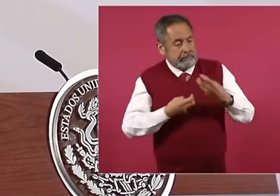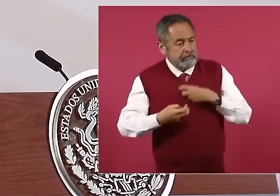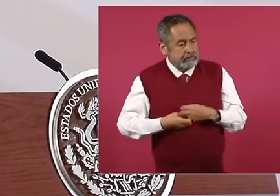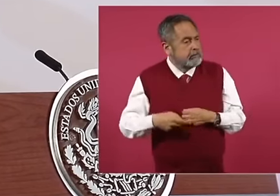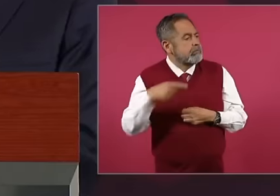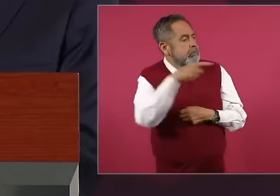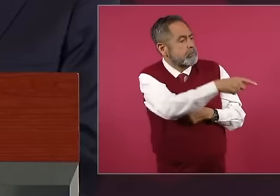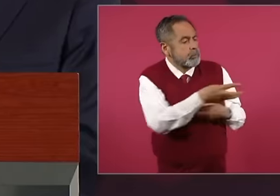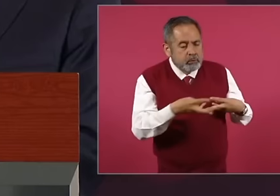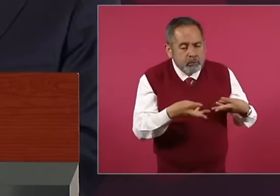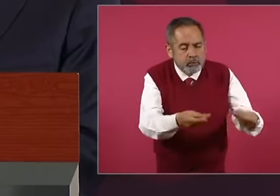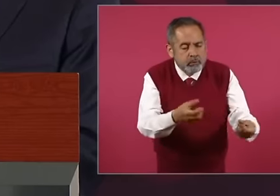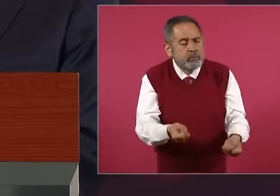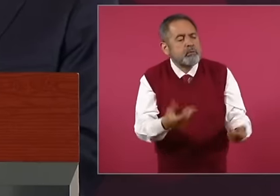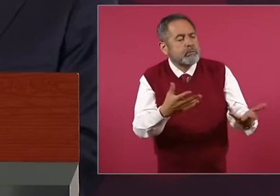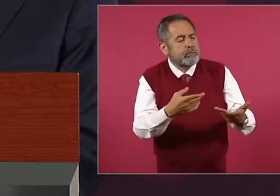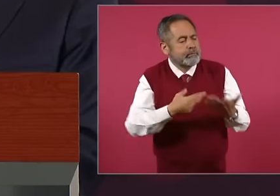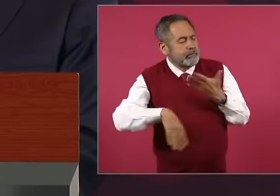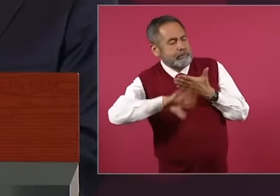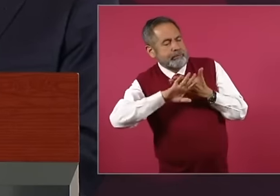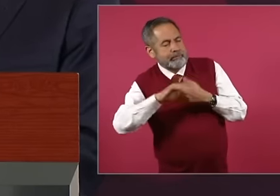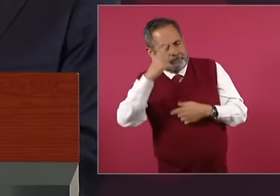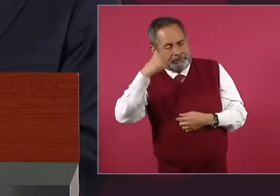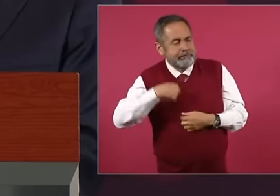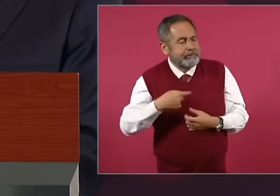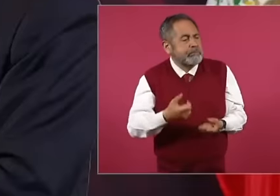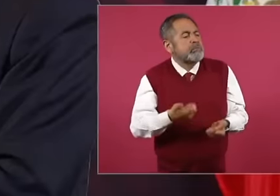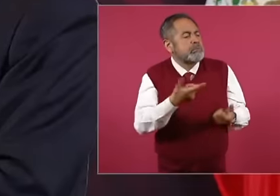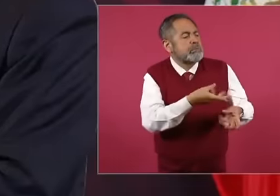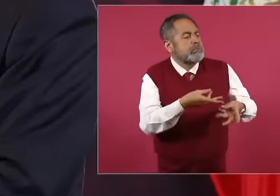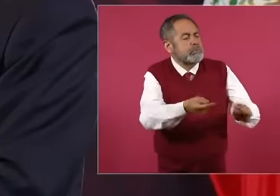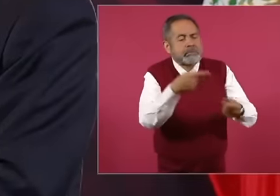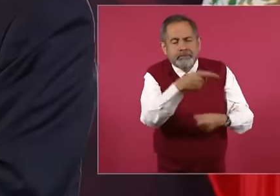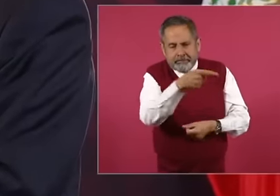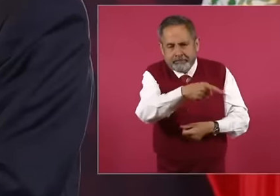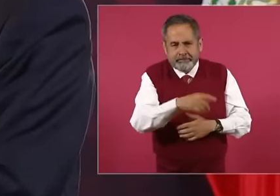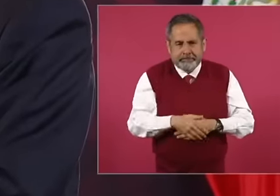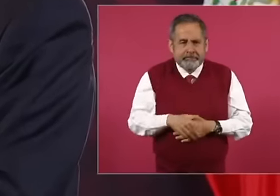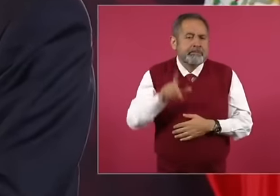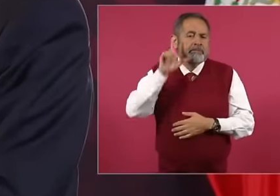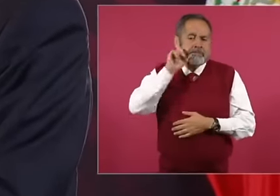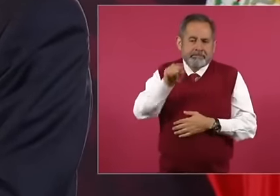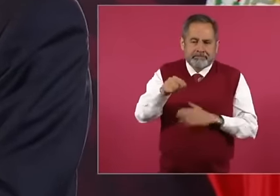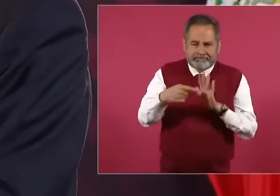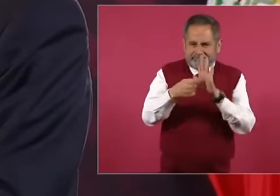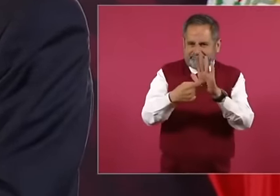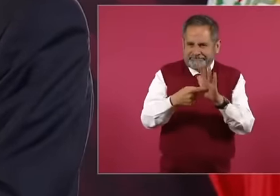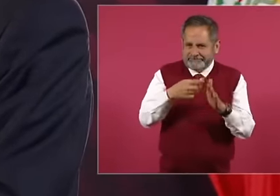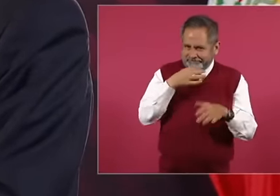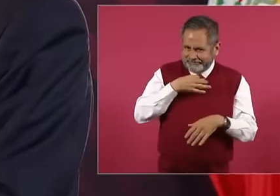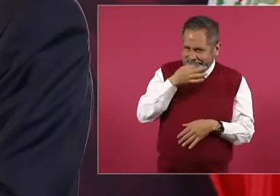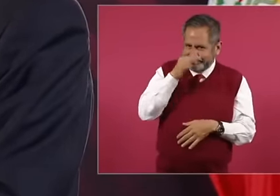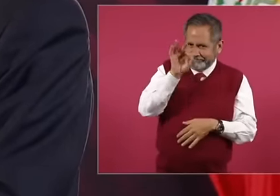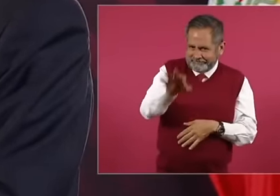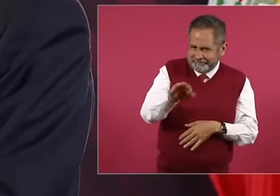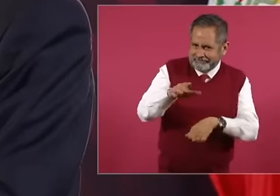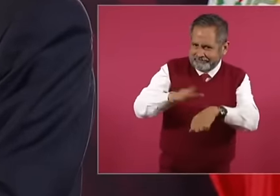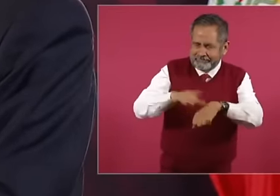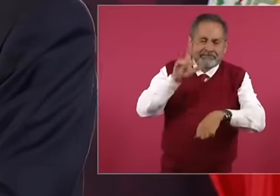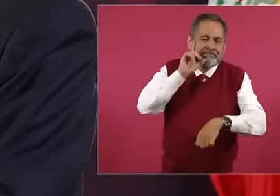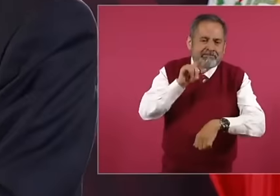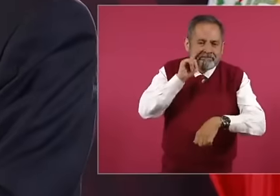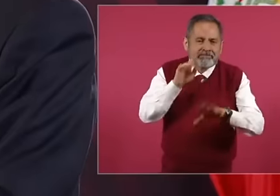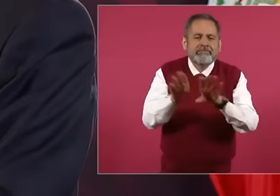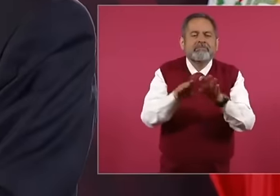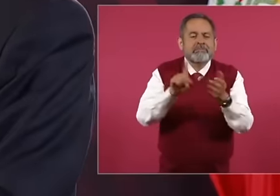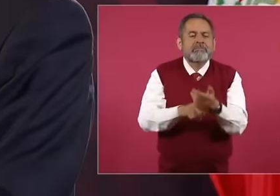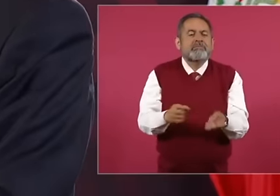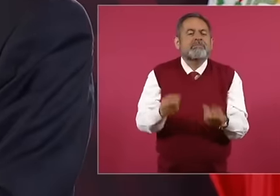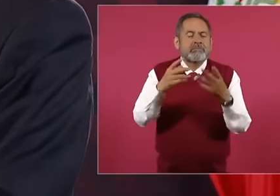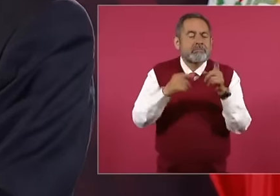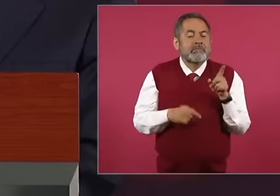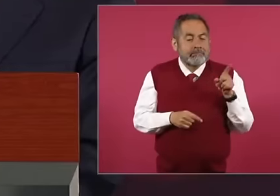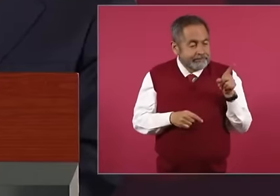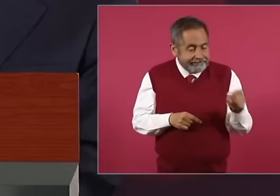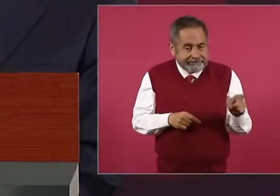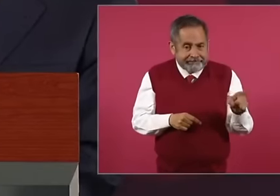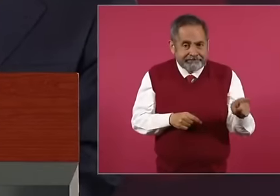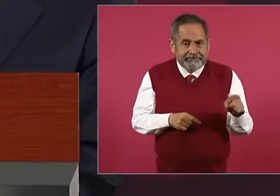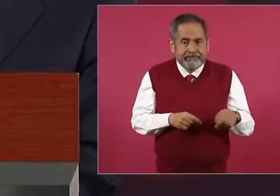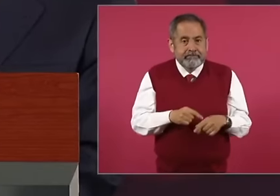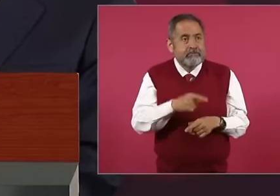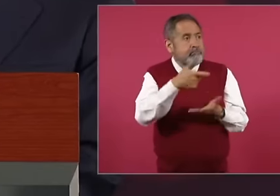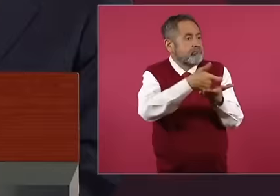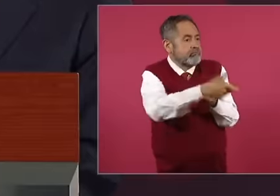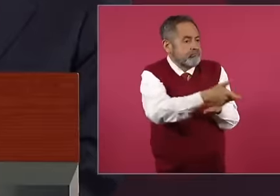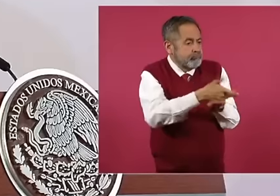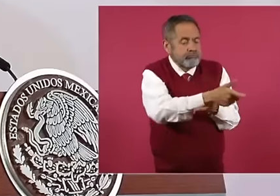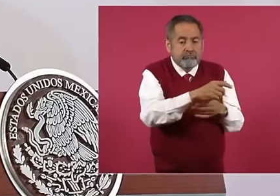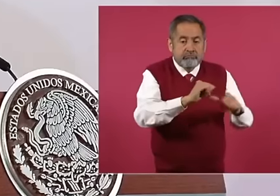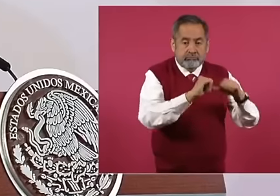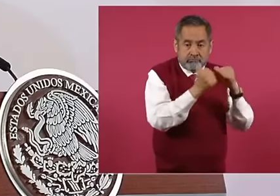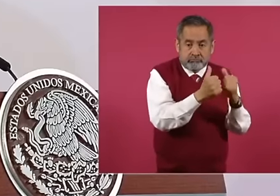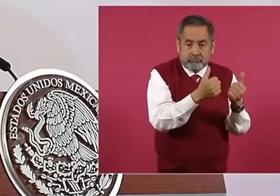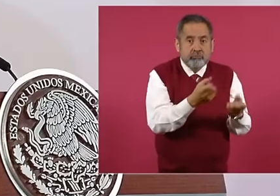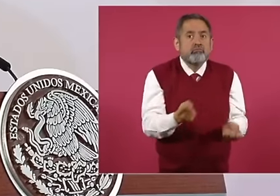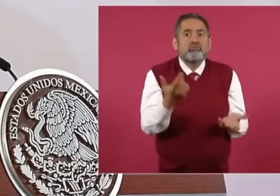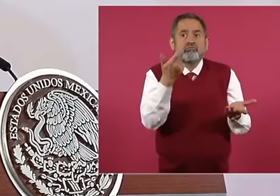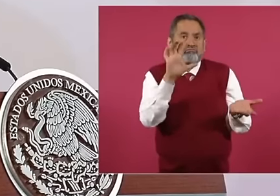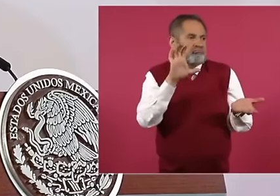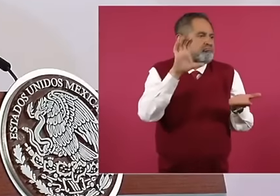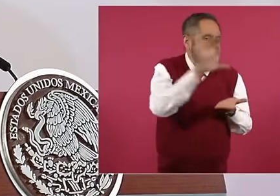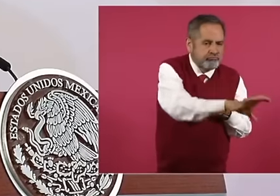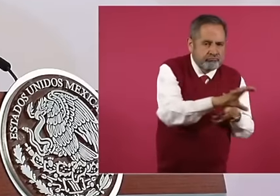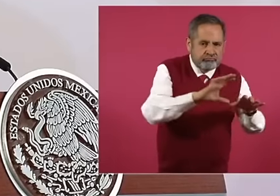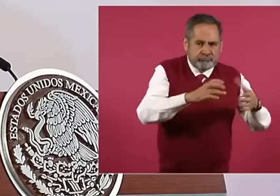and tomorrow we are going to give a preview of what this association has received from foreign governments